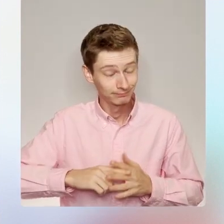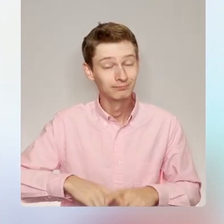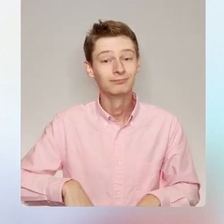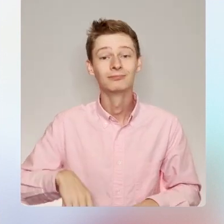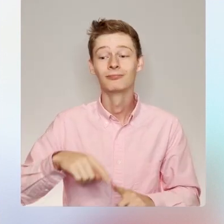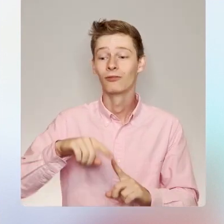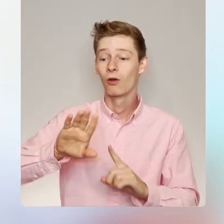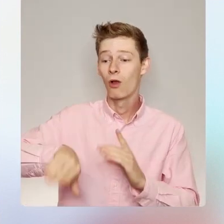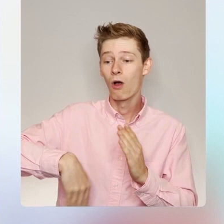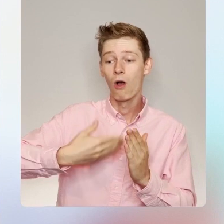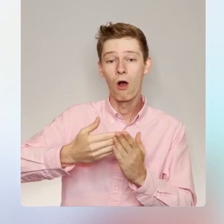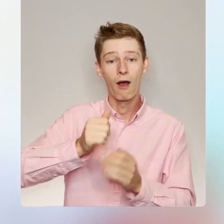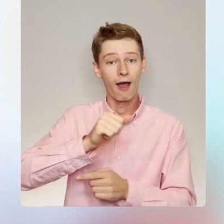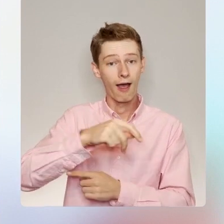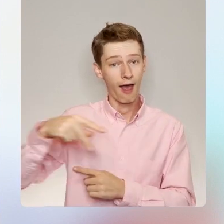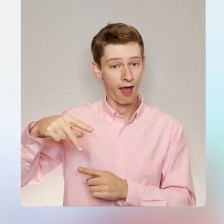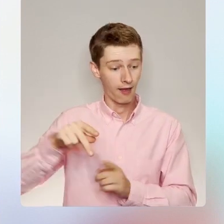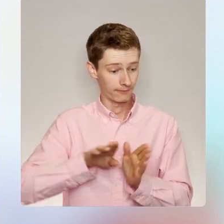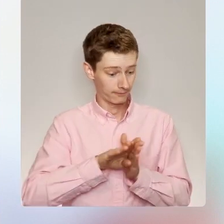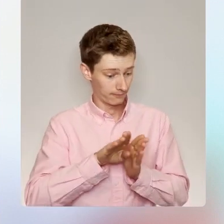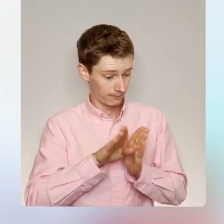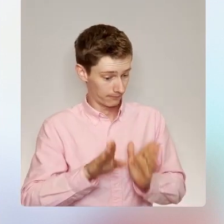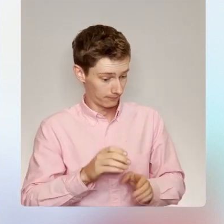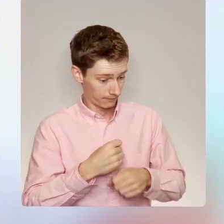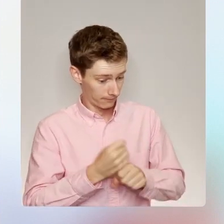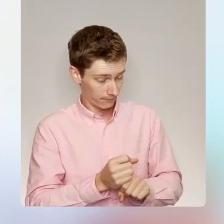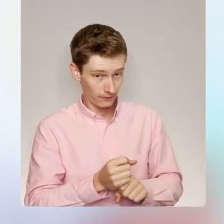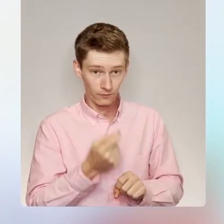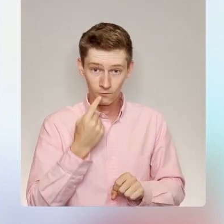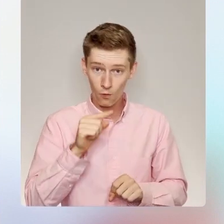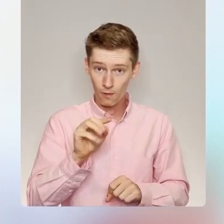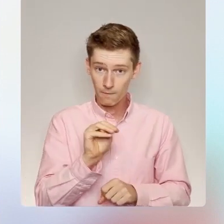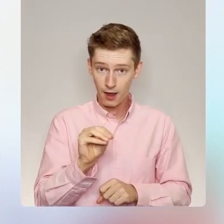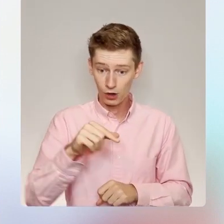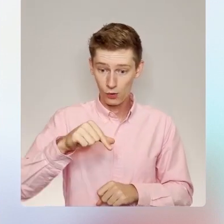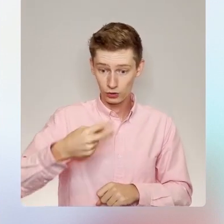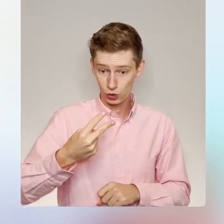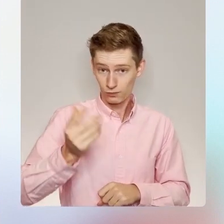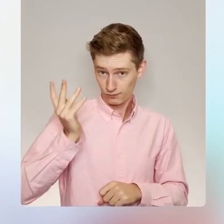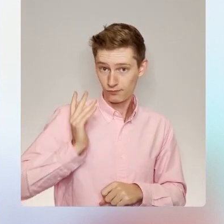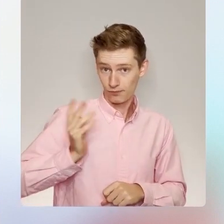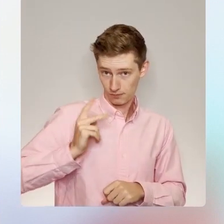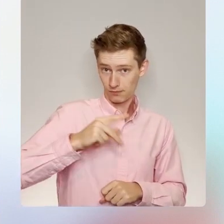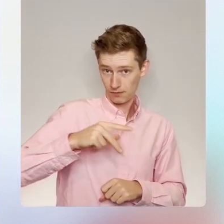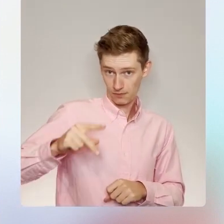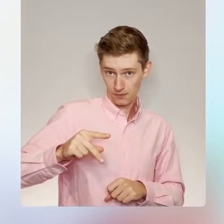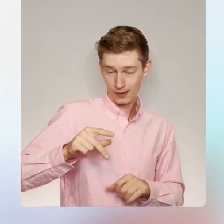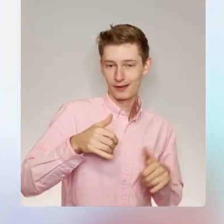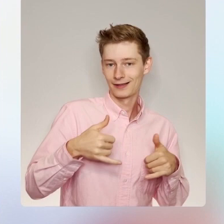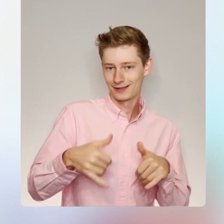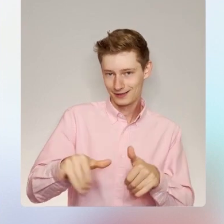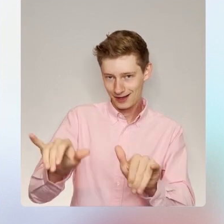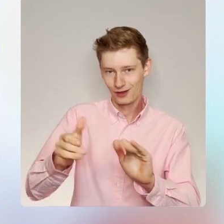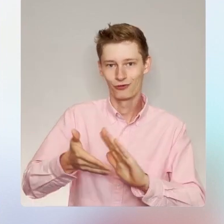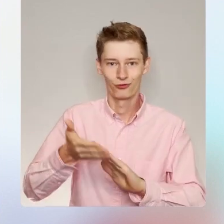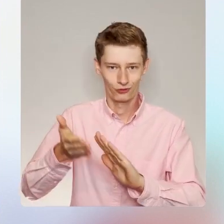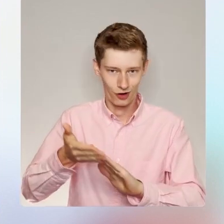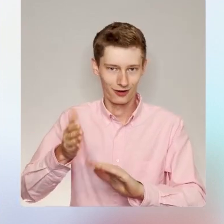all the apps that our developers create for Meta Quest 2, using Presence Platform will also run on Meta Quest Pro.